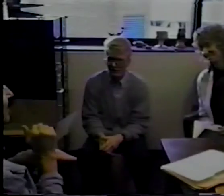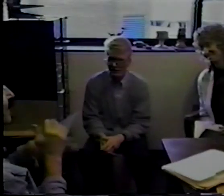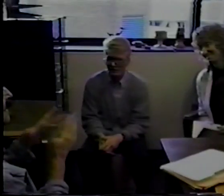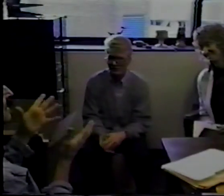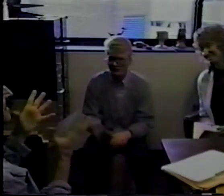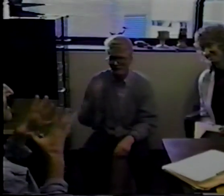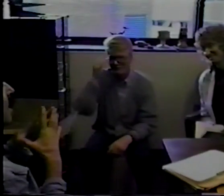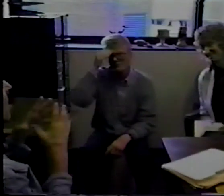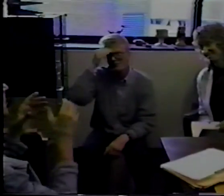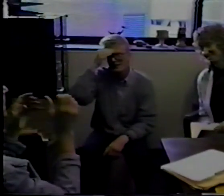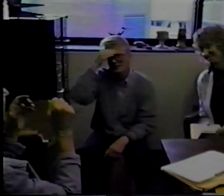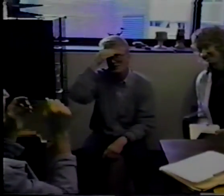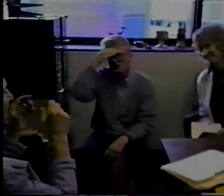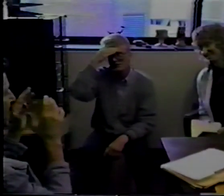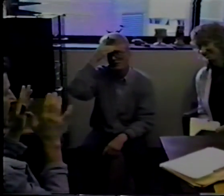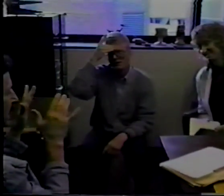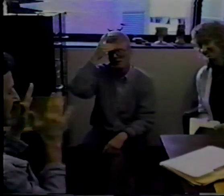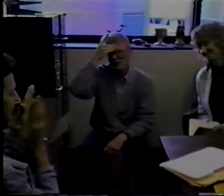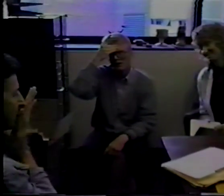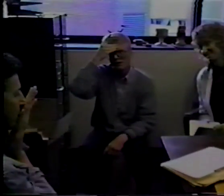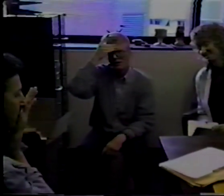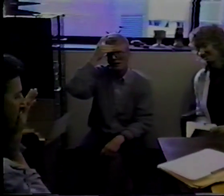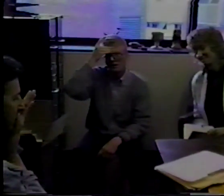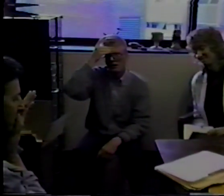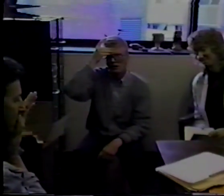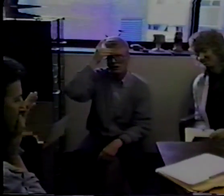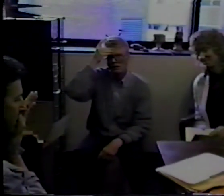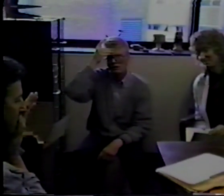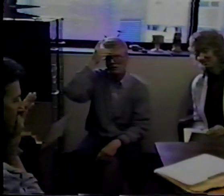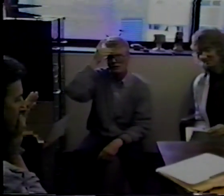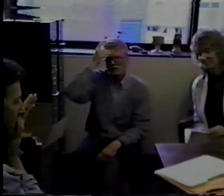uh, hmm, in the evening.